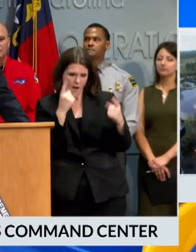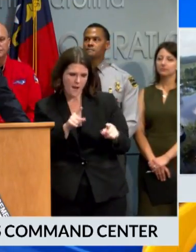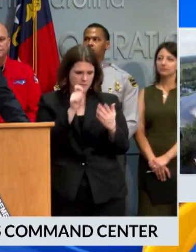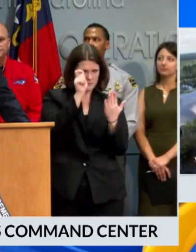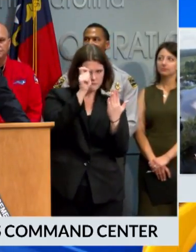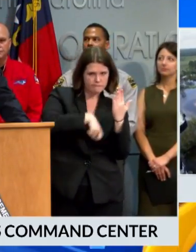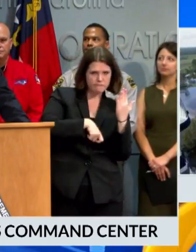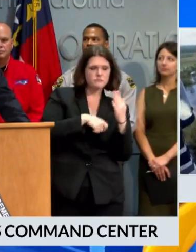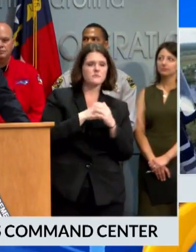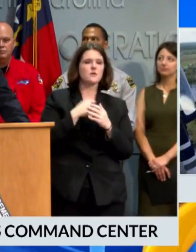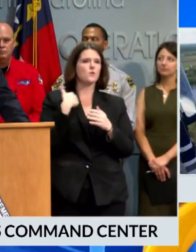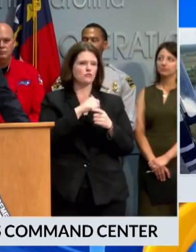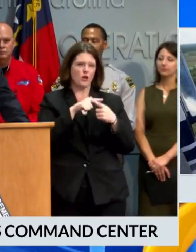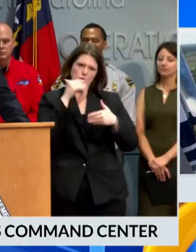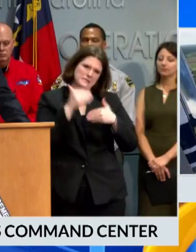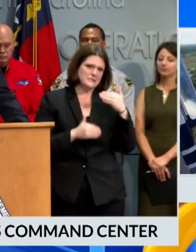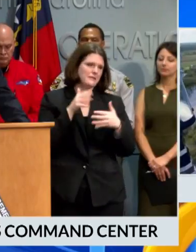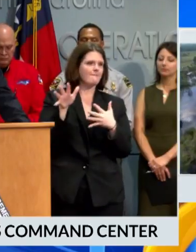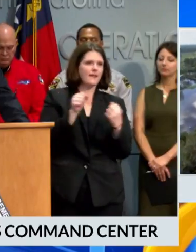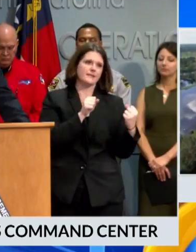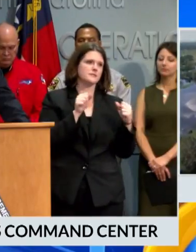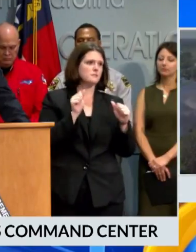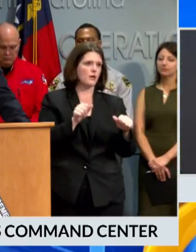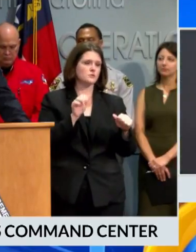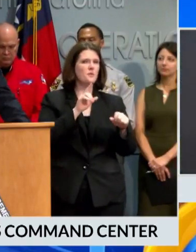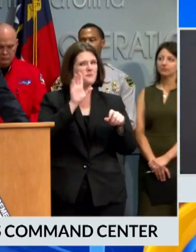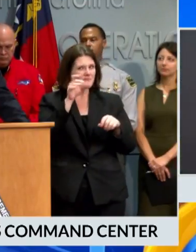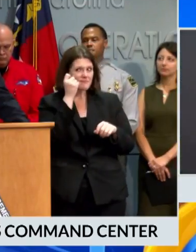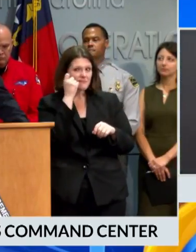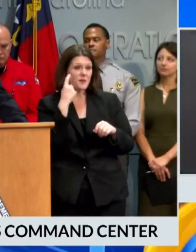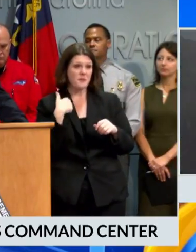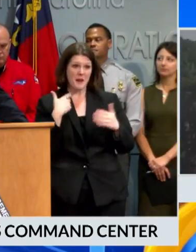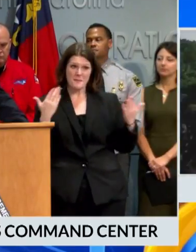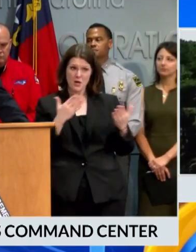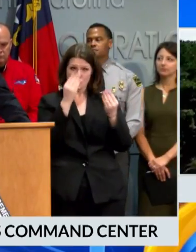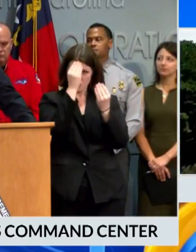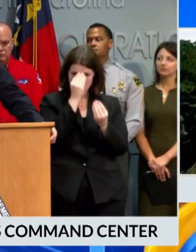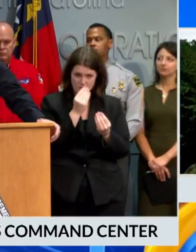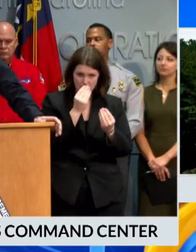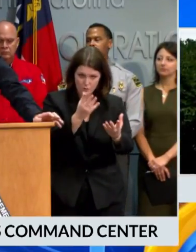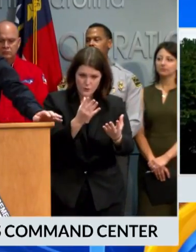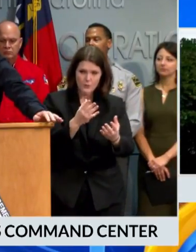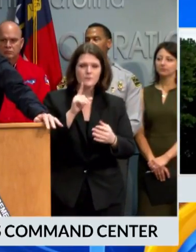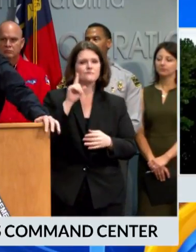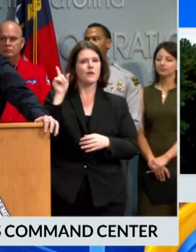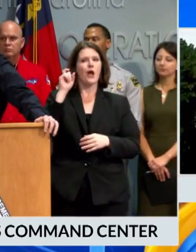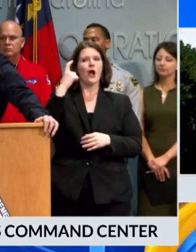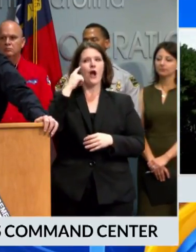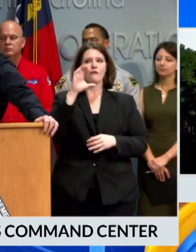ADJUSTERS INTO THE FIELD, TO HELP THIS PROCESS. THE GOAL IS TO EXPEDITE THE ASSISTANCE AS